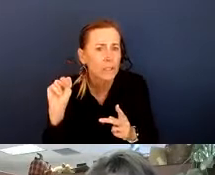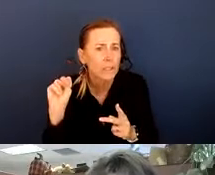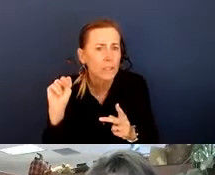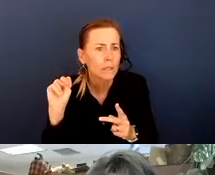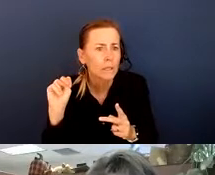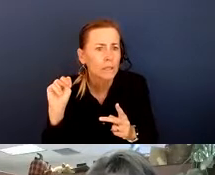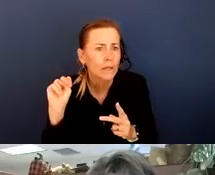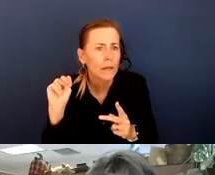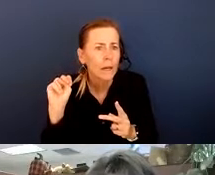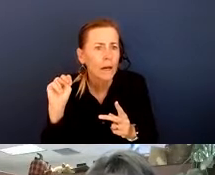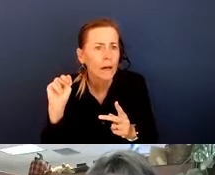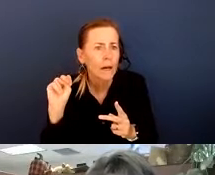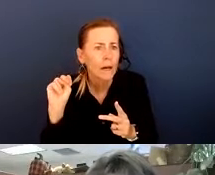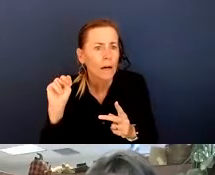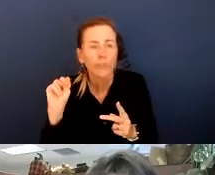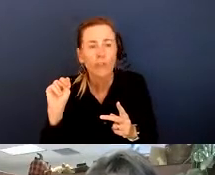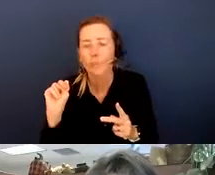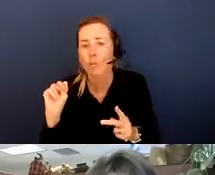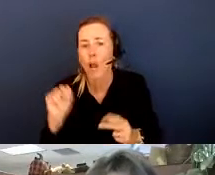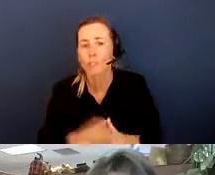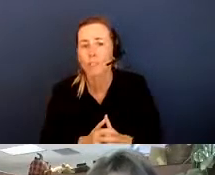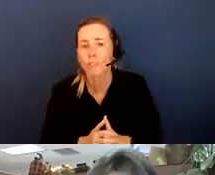Amy: Karmen.